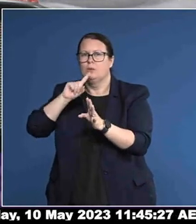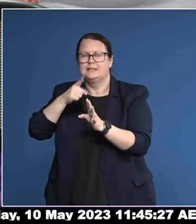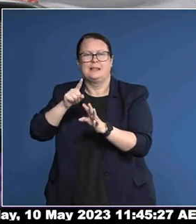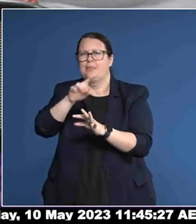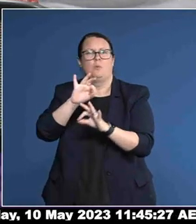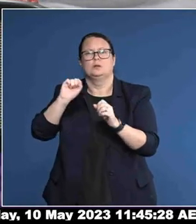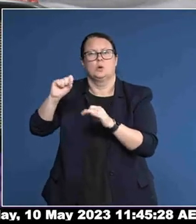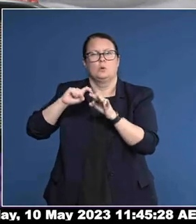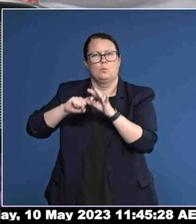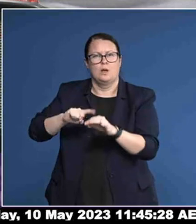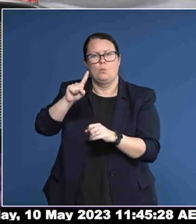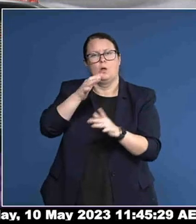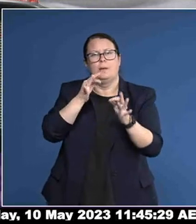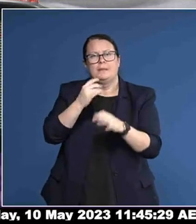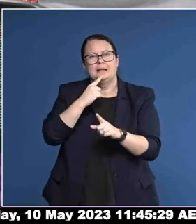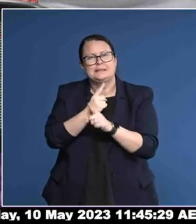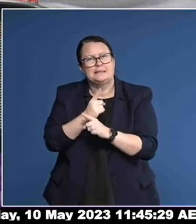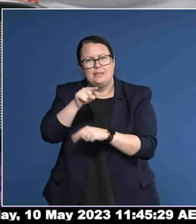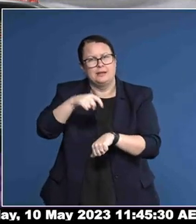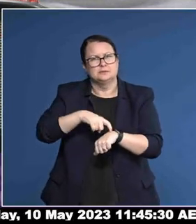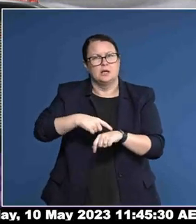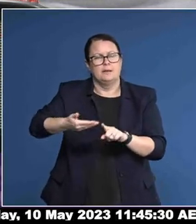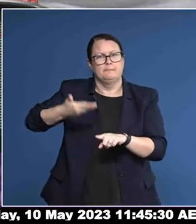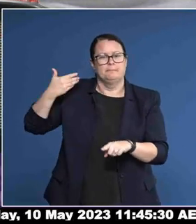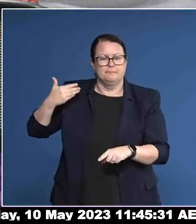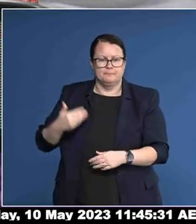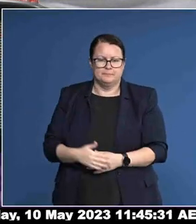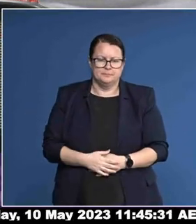What were you going to add at that time?